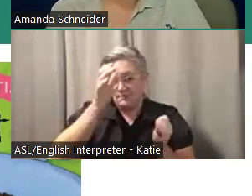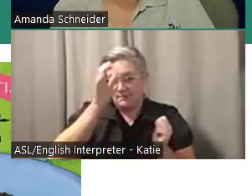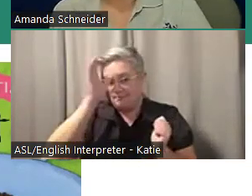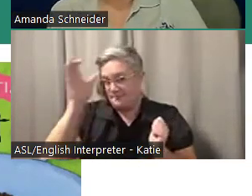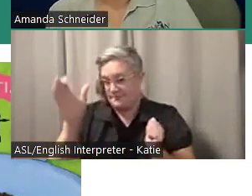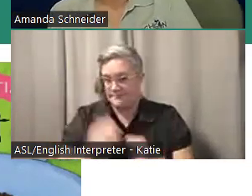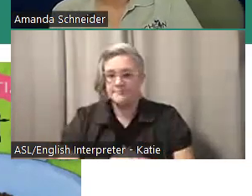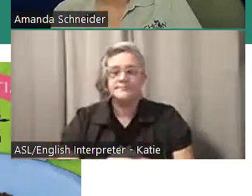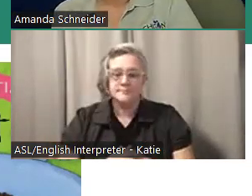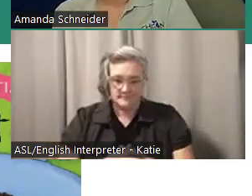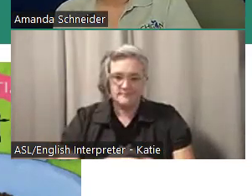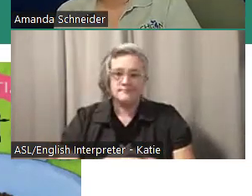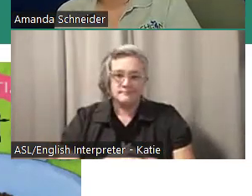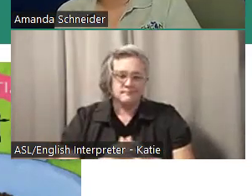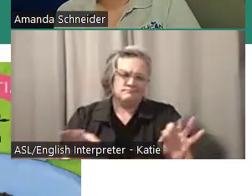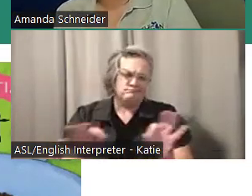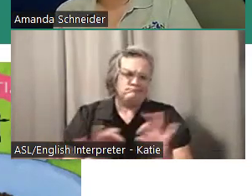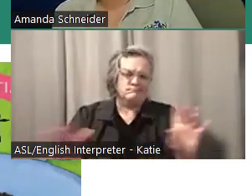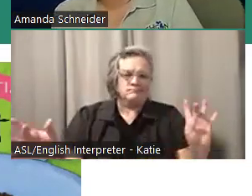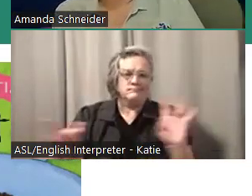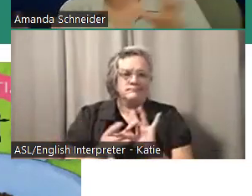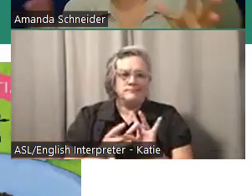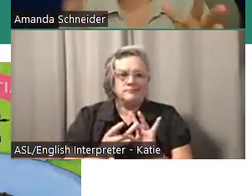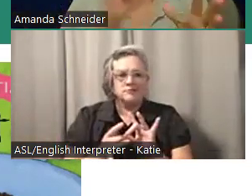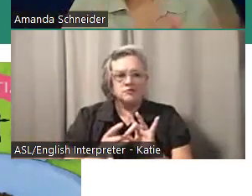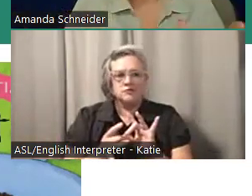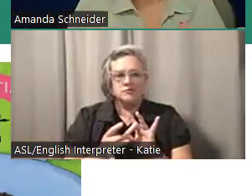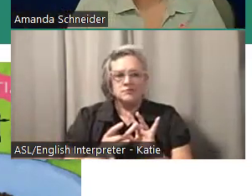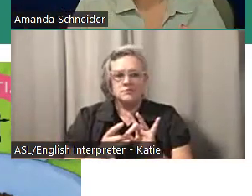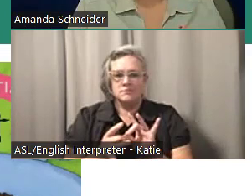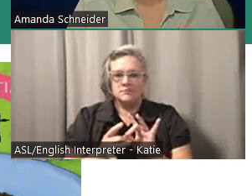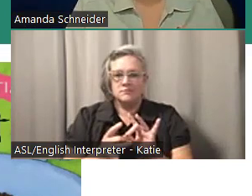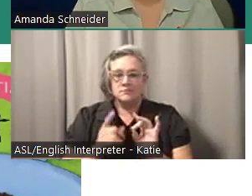So, making connections between your experiences?